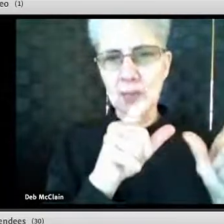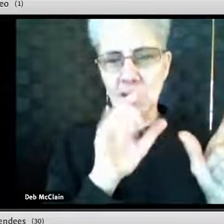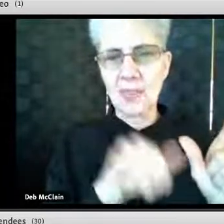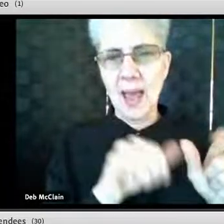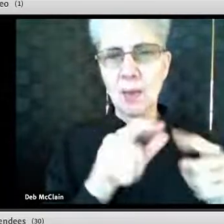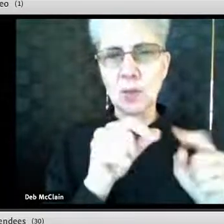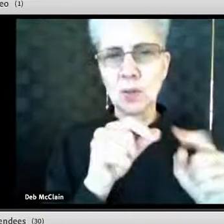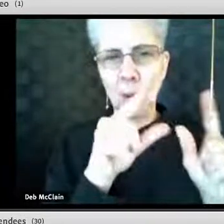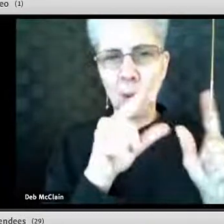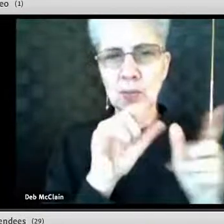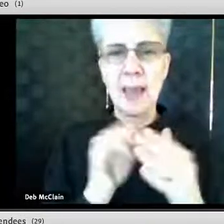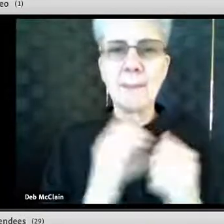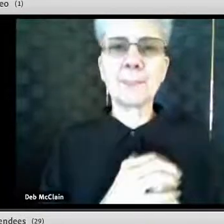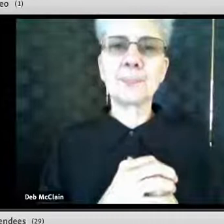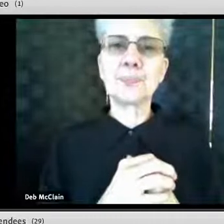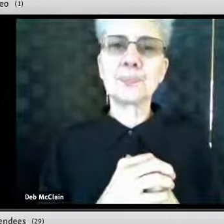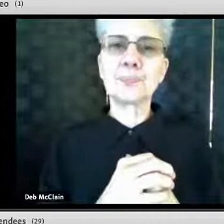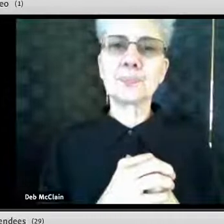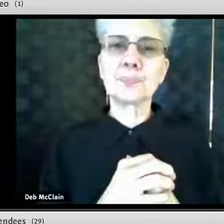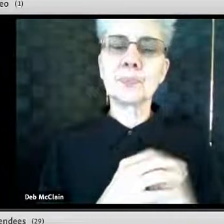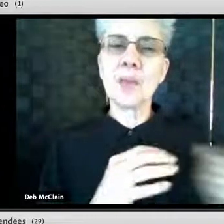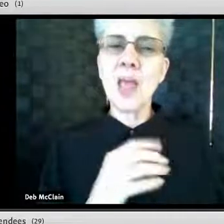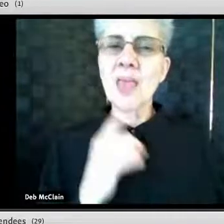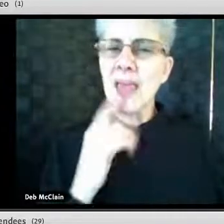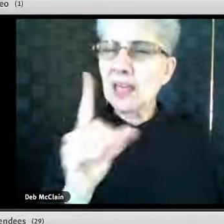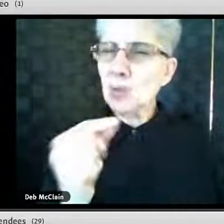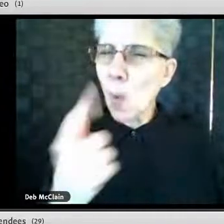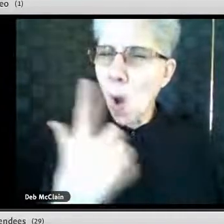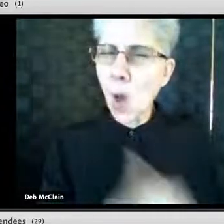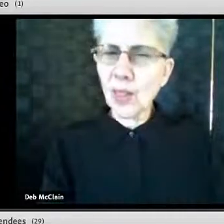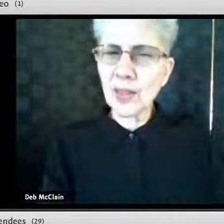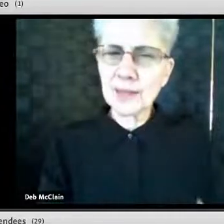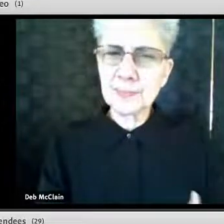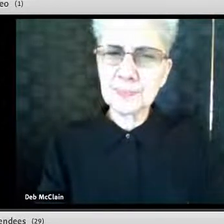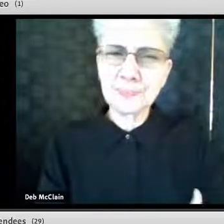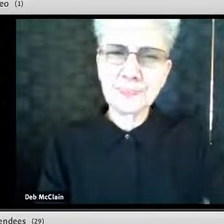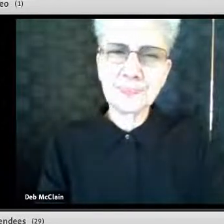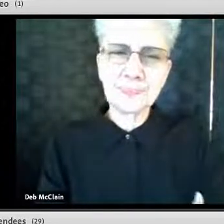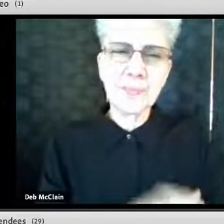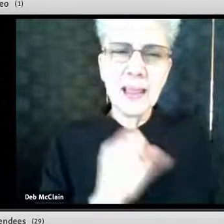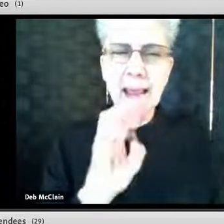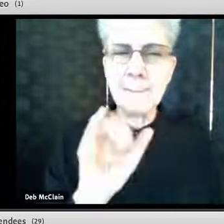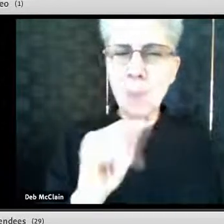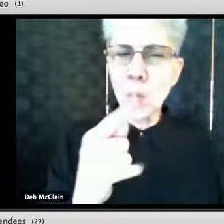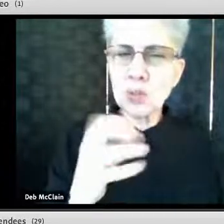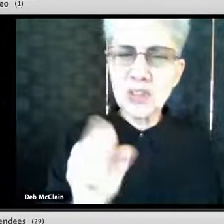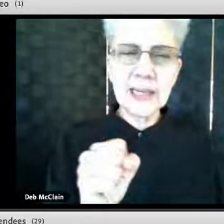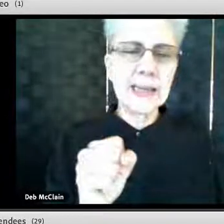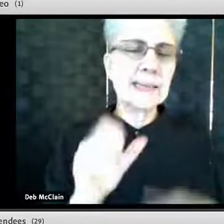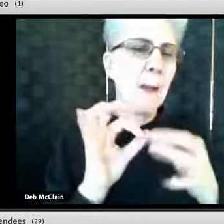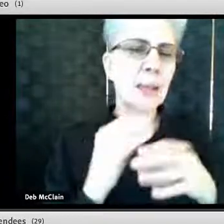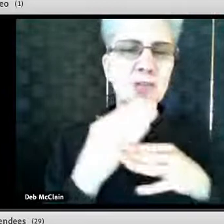when you're posting that. They can do all of the good old emojis. They can comment and they can share.